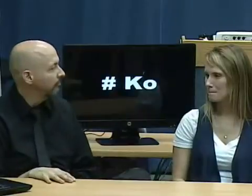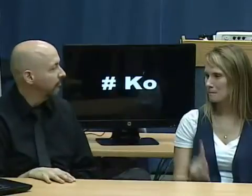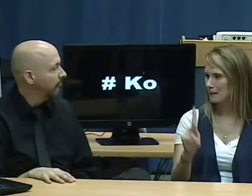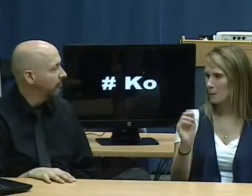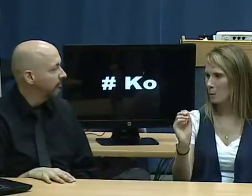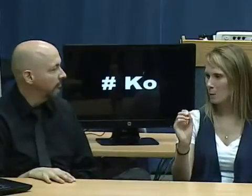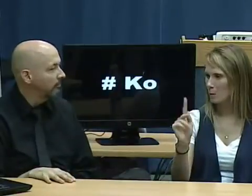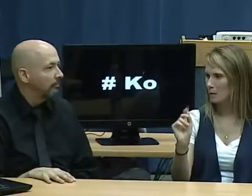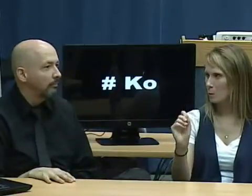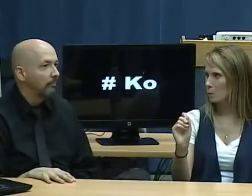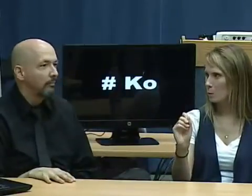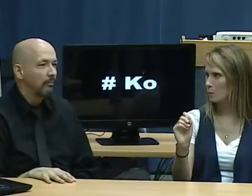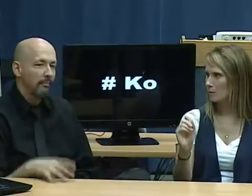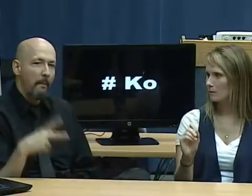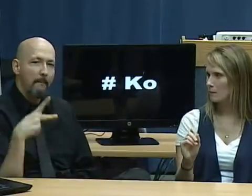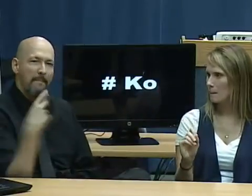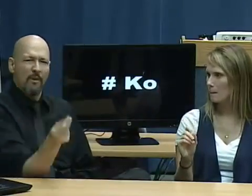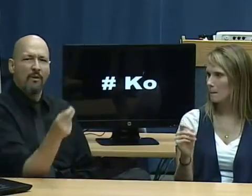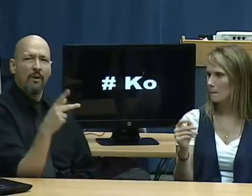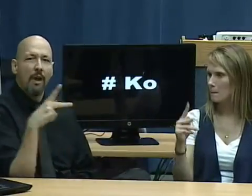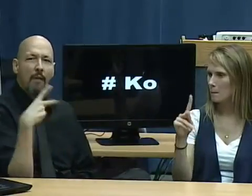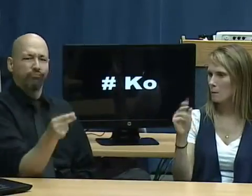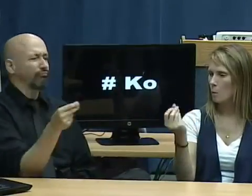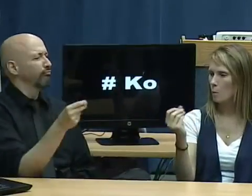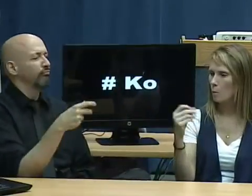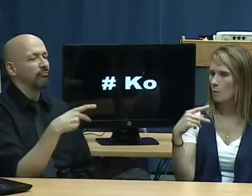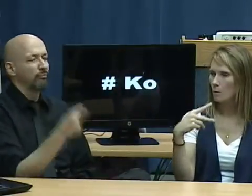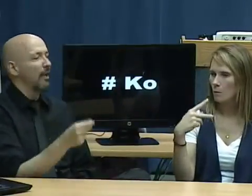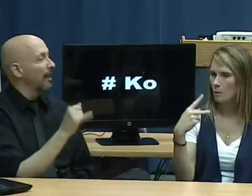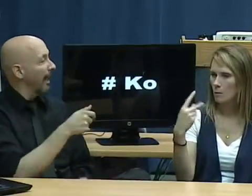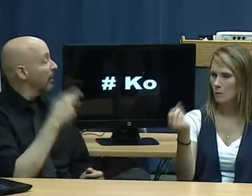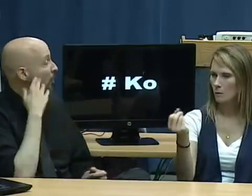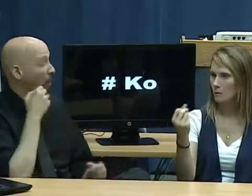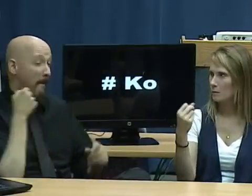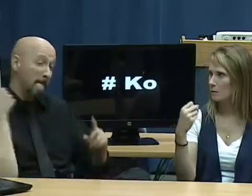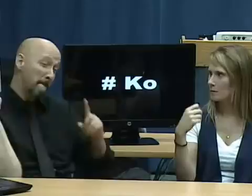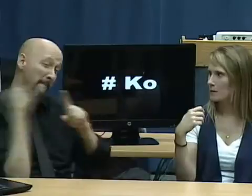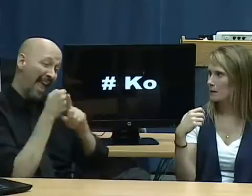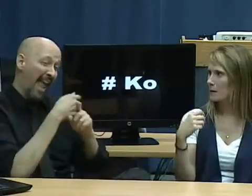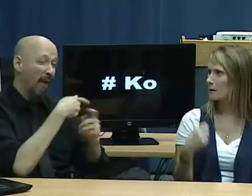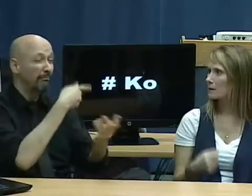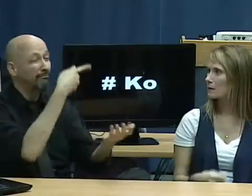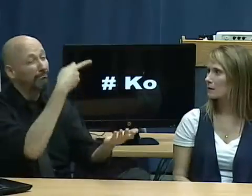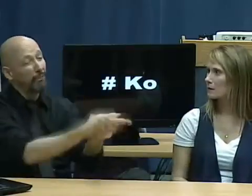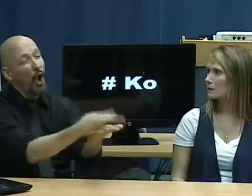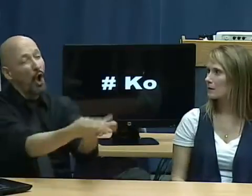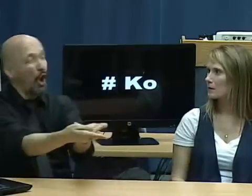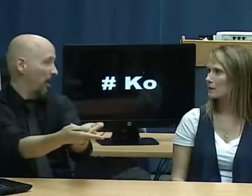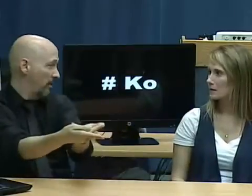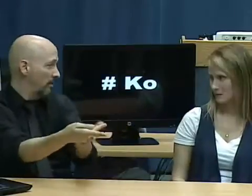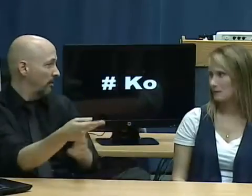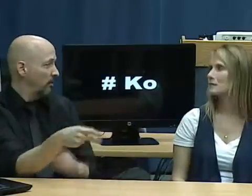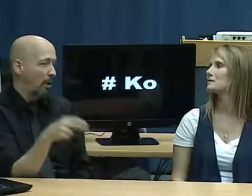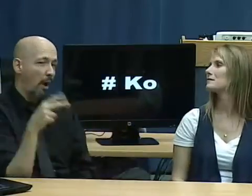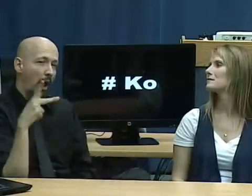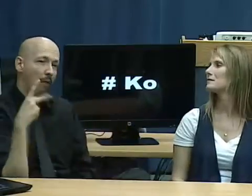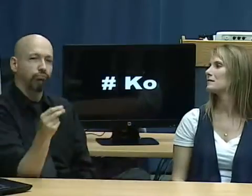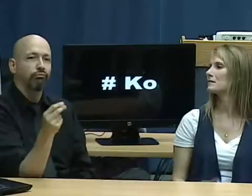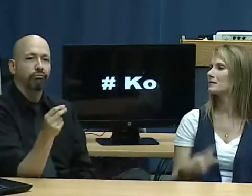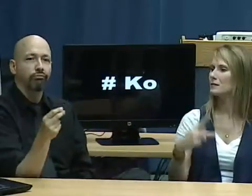K-O? #KO You know, when someone is hit and they fall flat. #KO